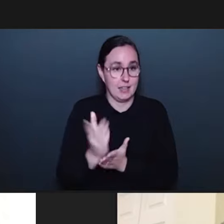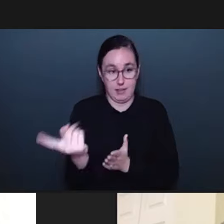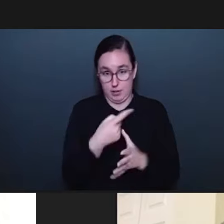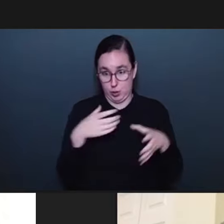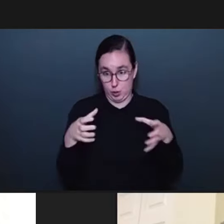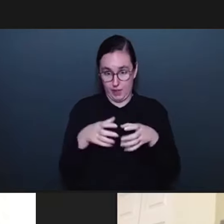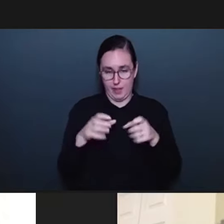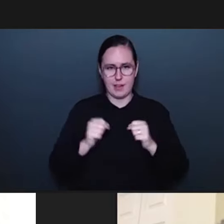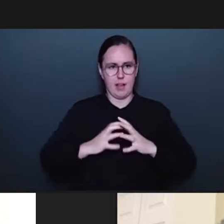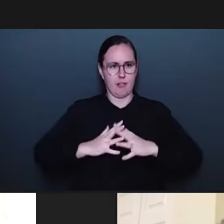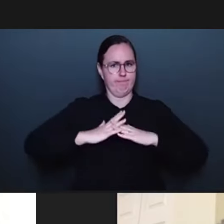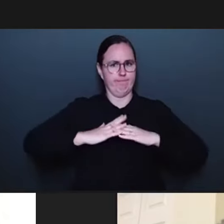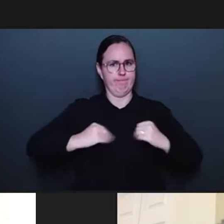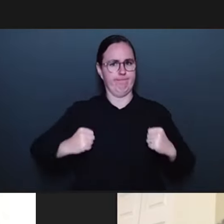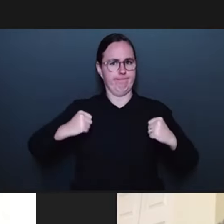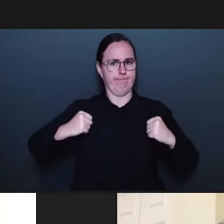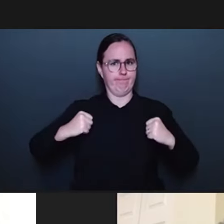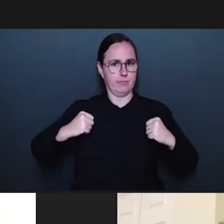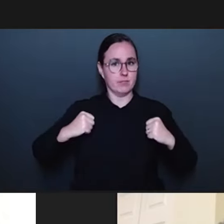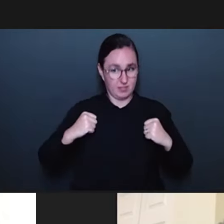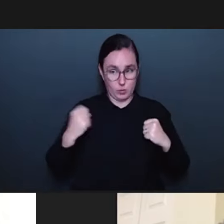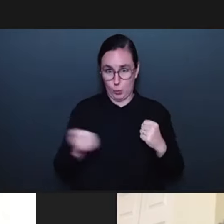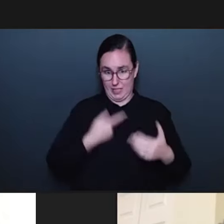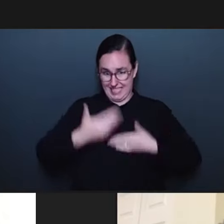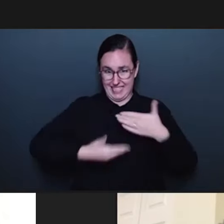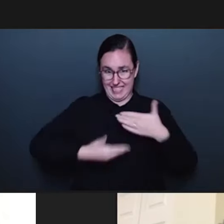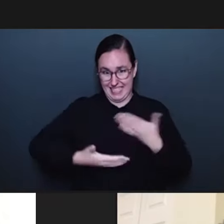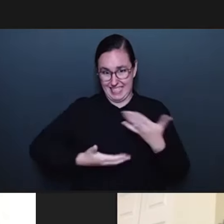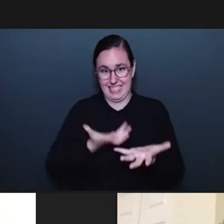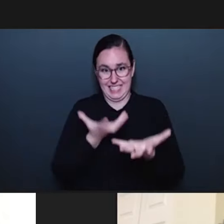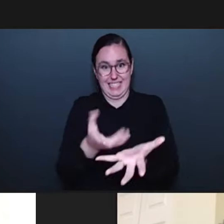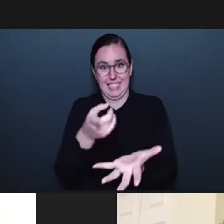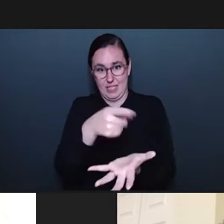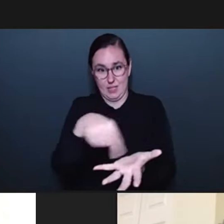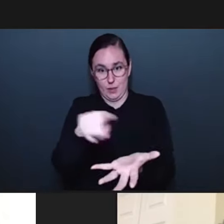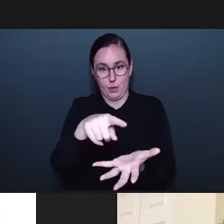because I often see within various countries that we operate, we do certain things, but then it's